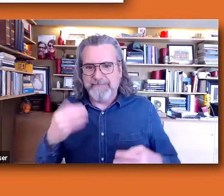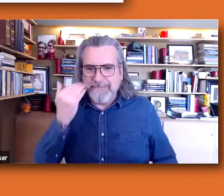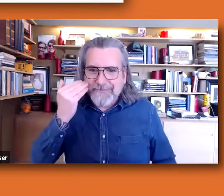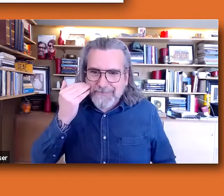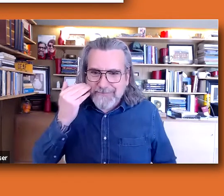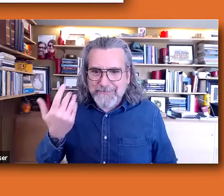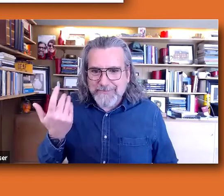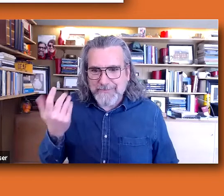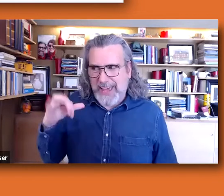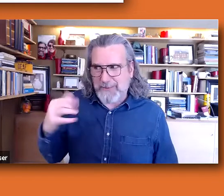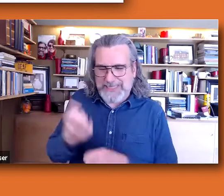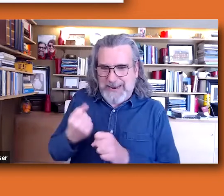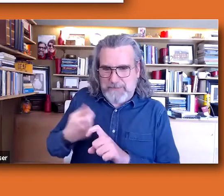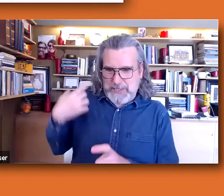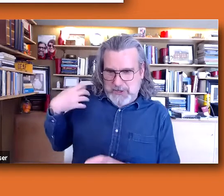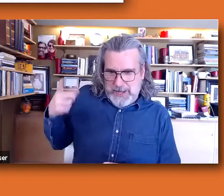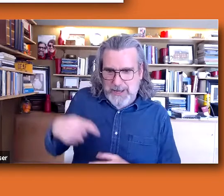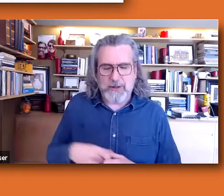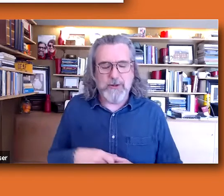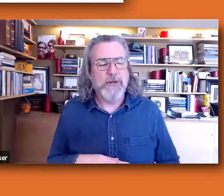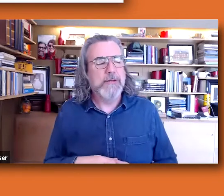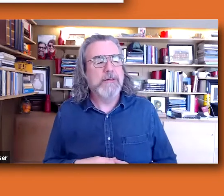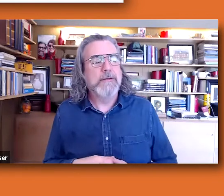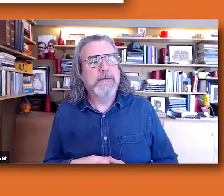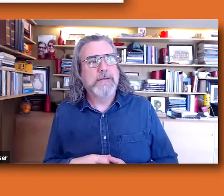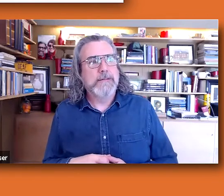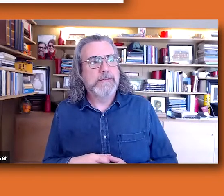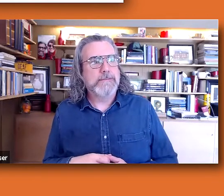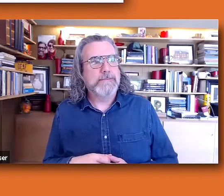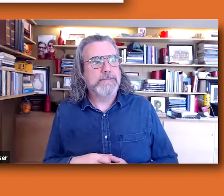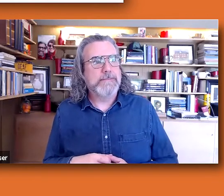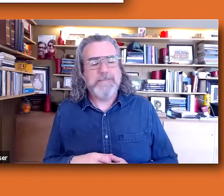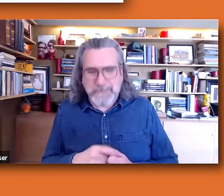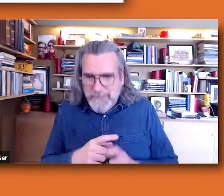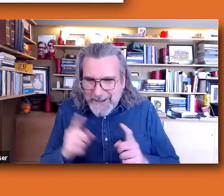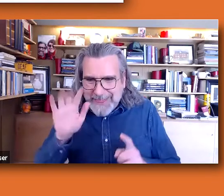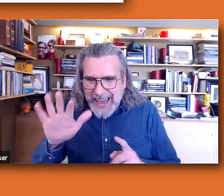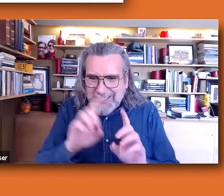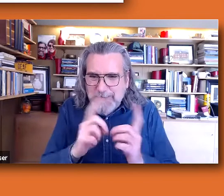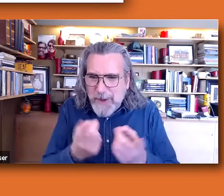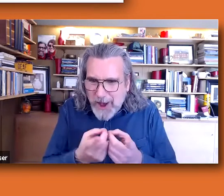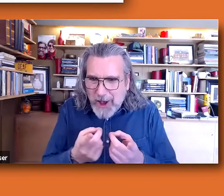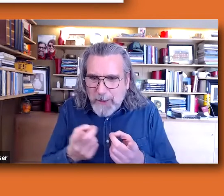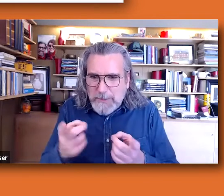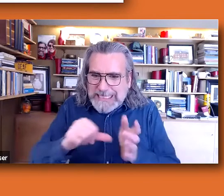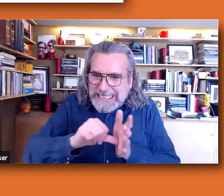without worrying about getting approval for my different research topics for my chair,